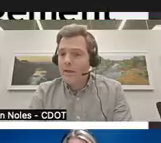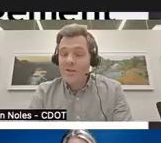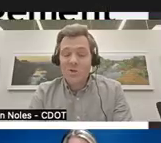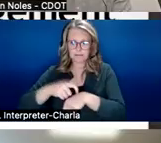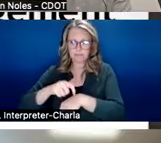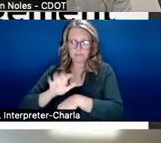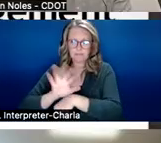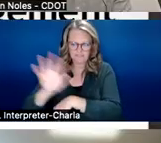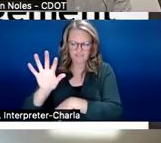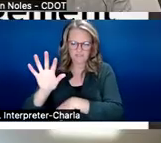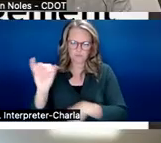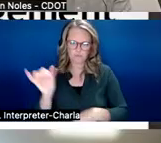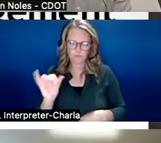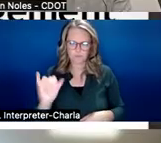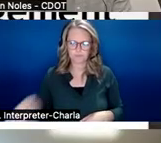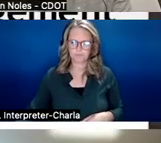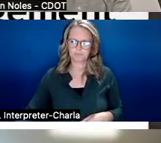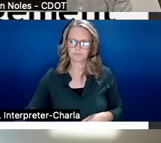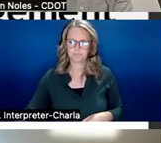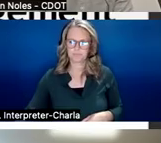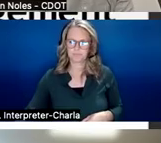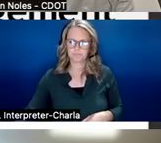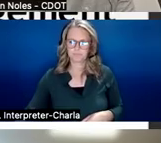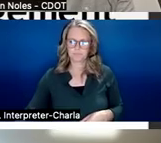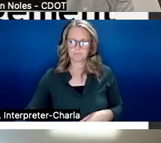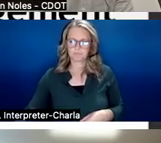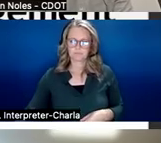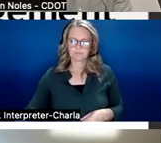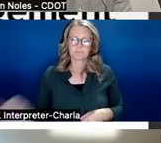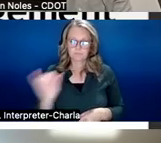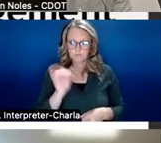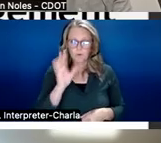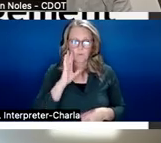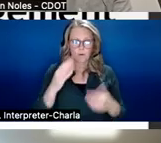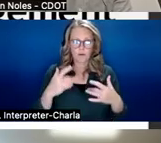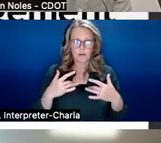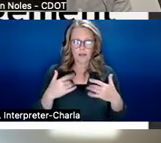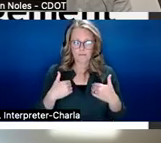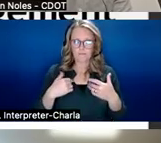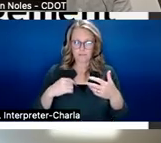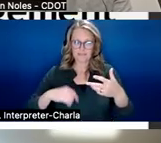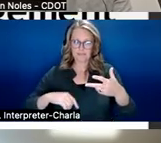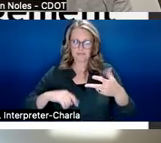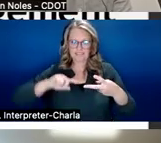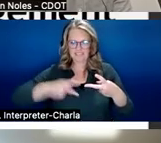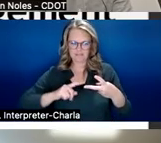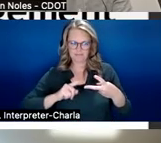Additionally, we are also going to be holding a property owners meeting. And so this is to discuss with owners